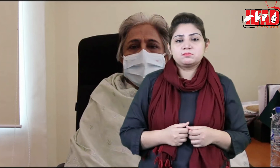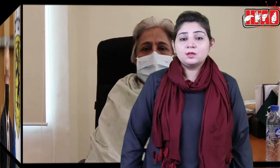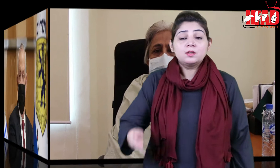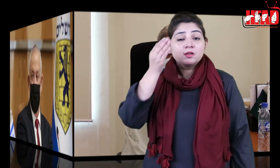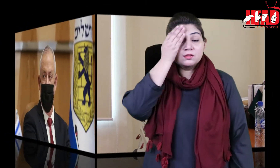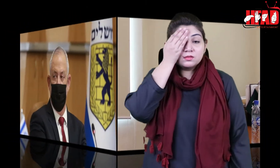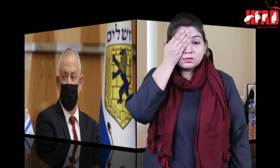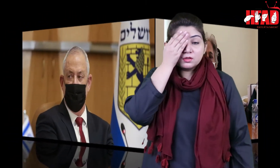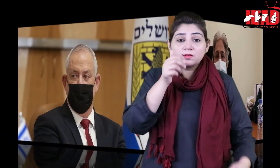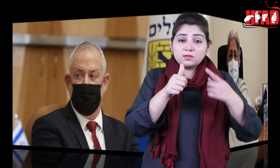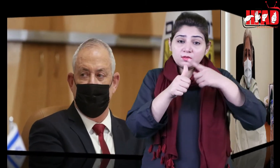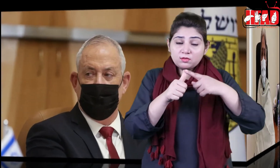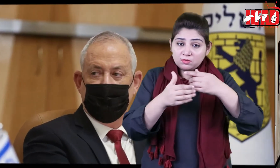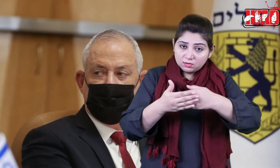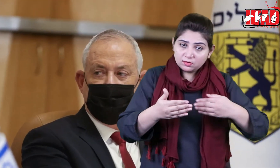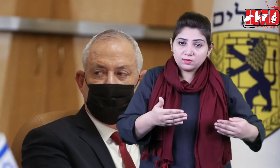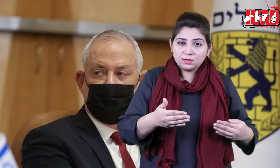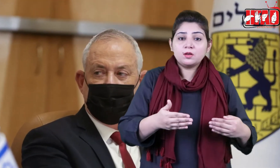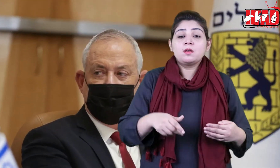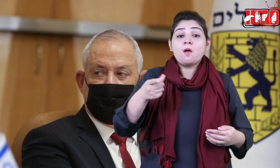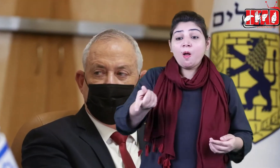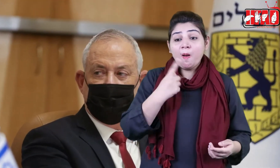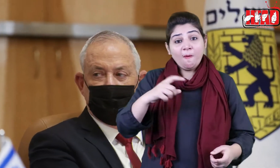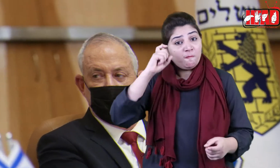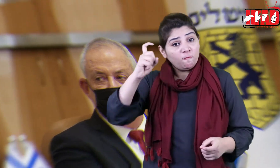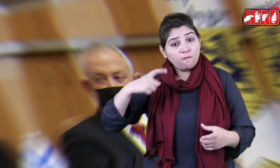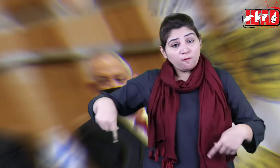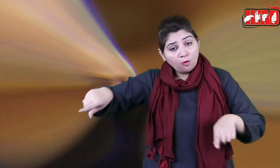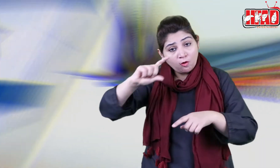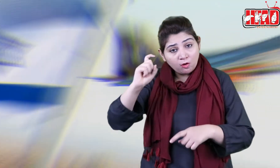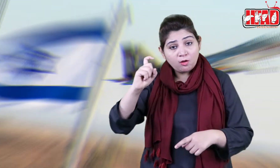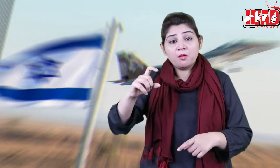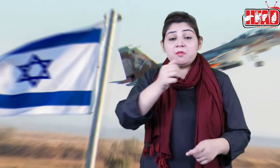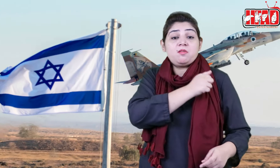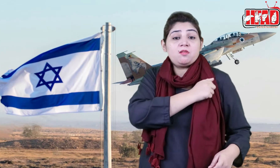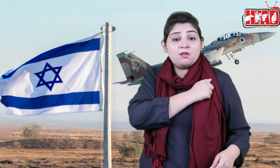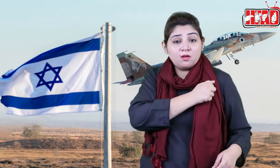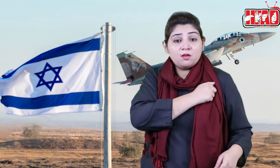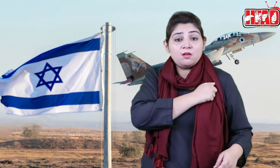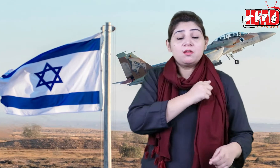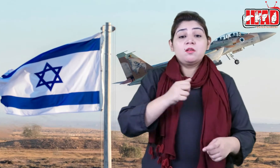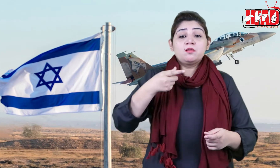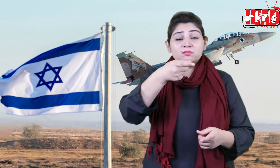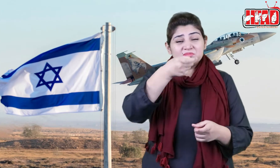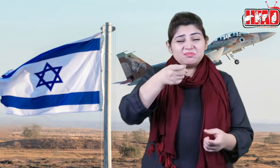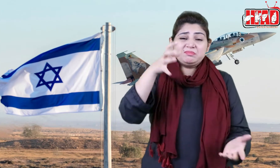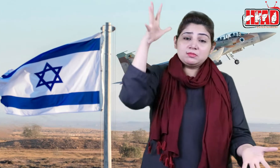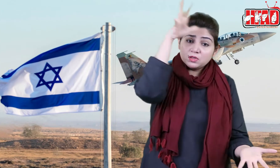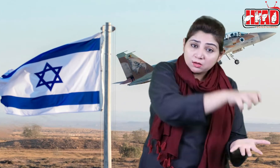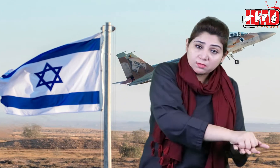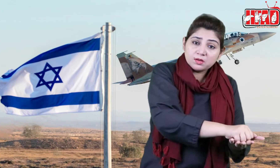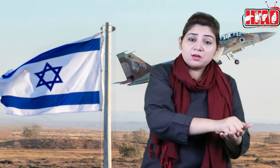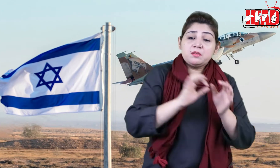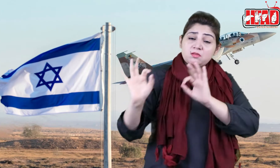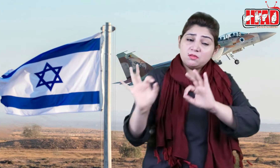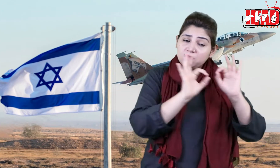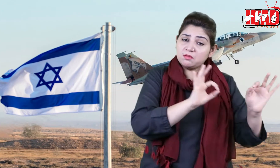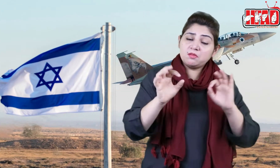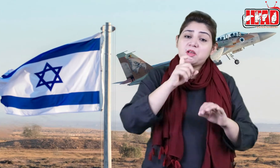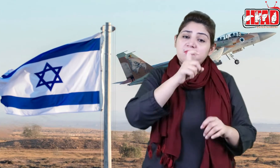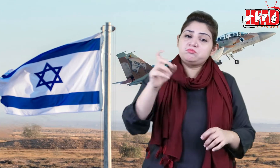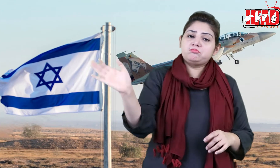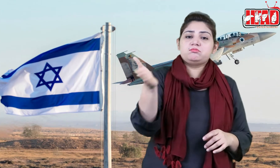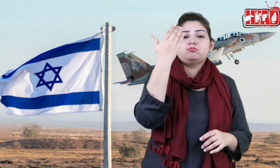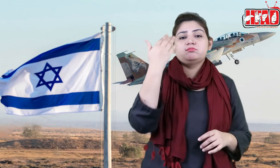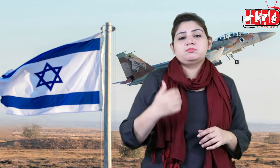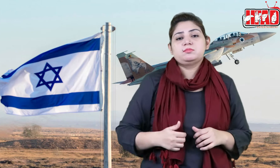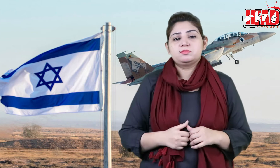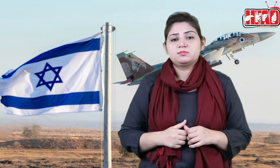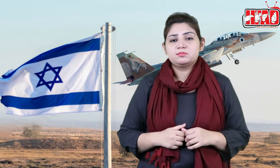Israeli Defense Minister has ordered his army to prepare for an attack on Iran.